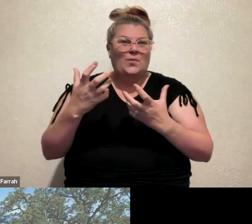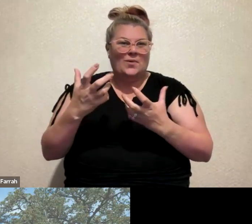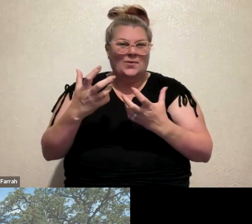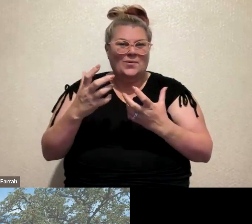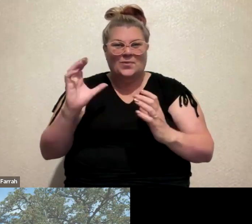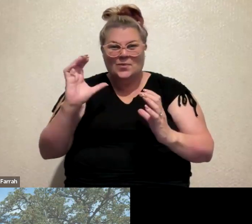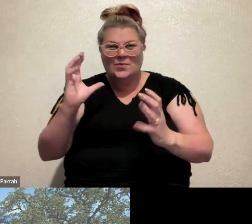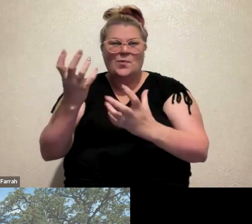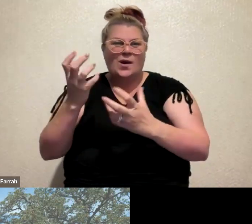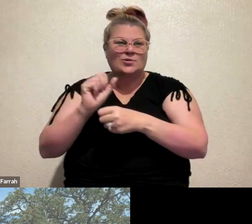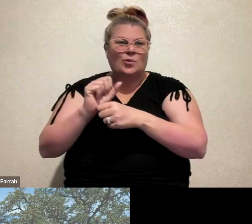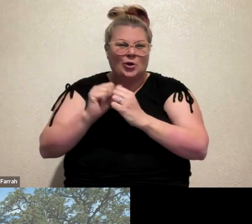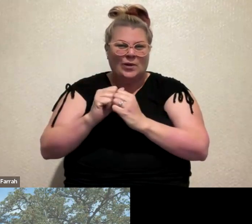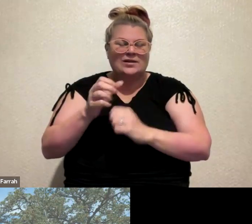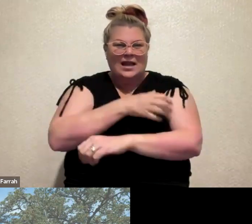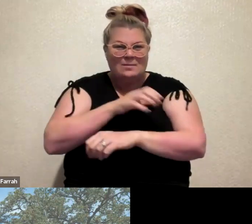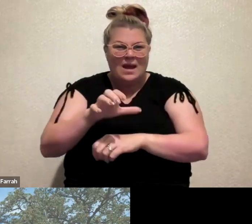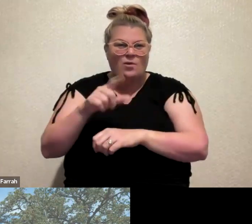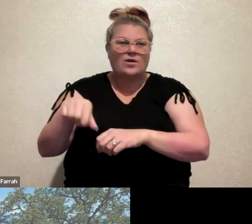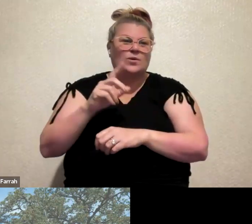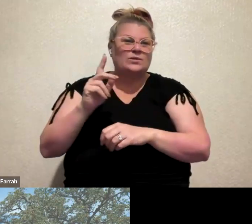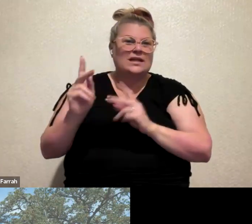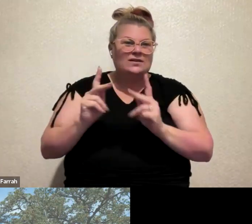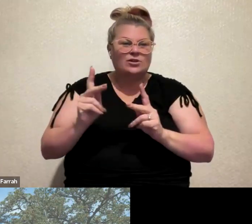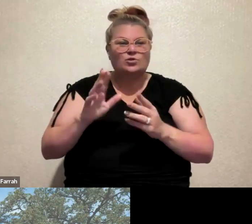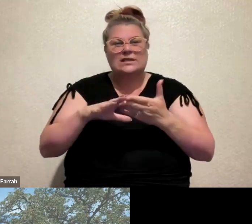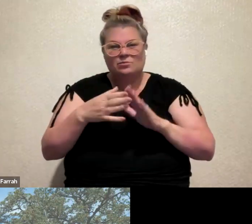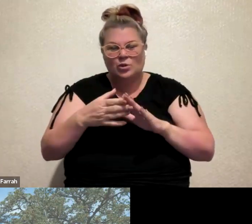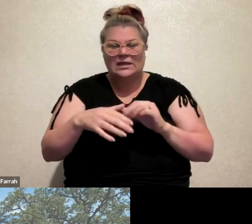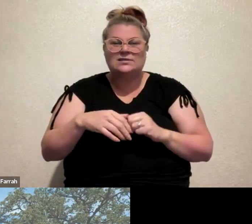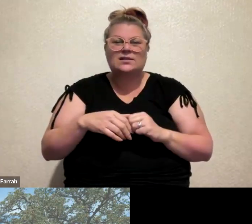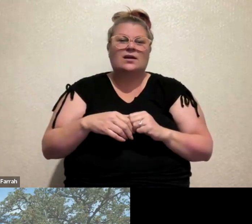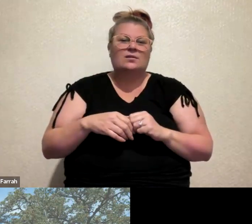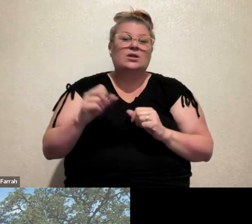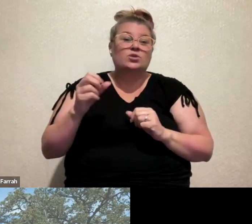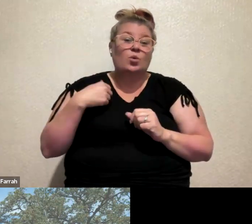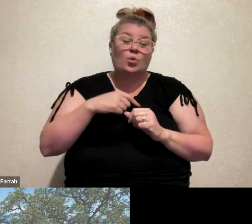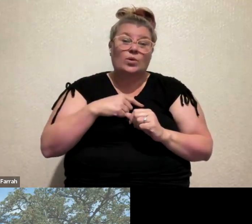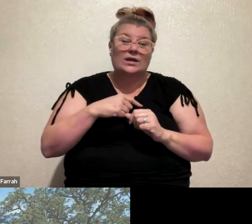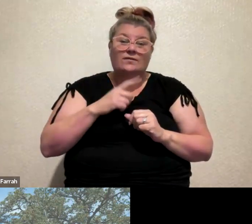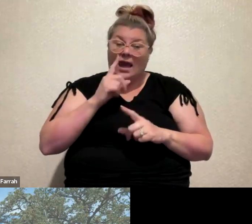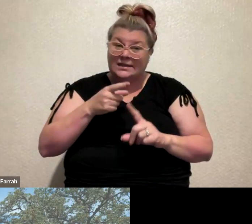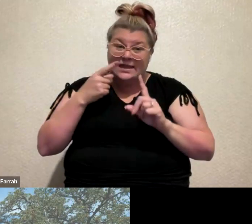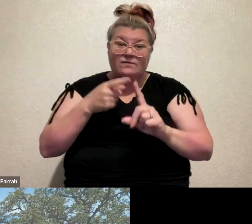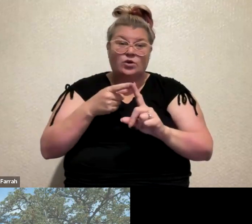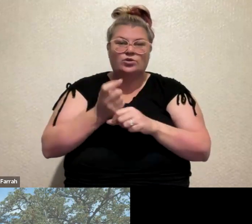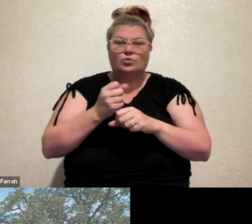you know, empower individuals and communities? And so we've endeavored to make the current draft as